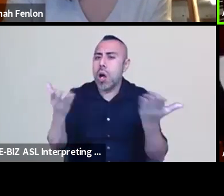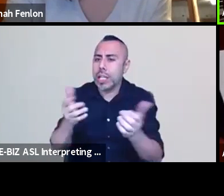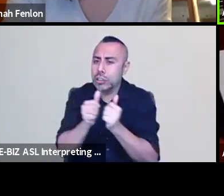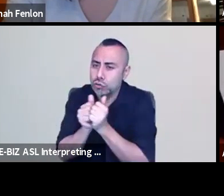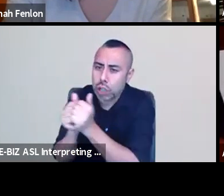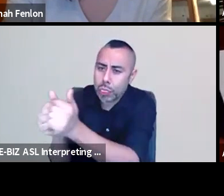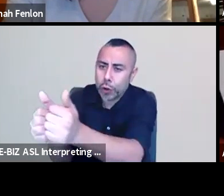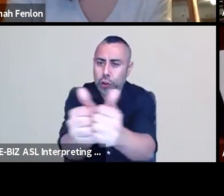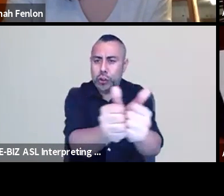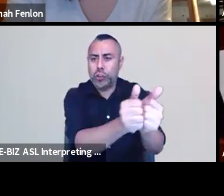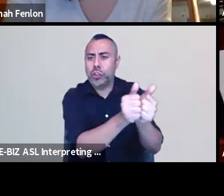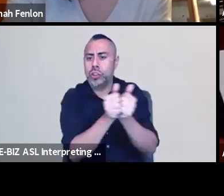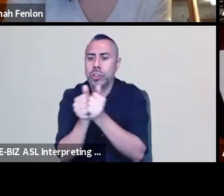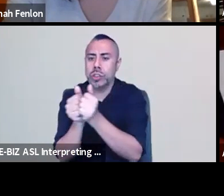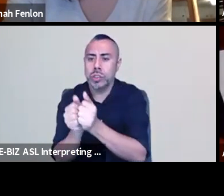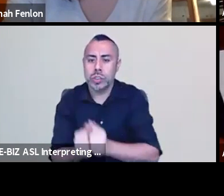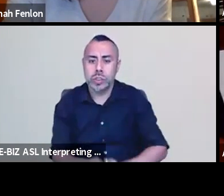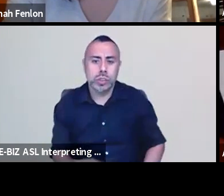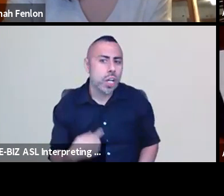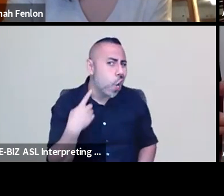Following instructions. I don't know if you can see that.